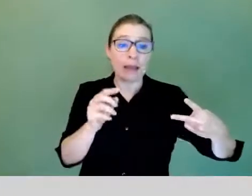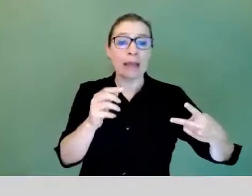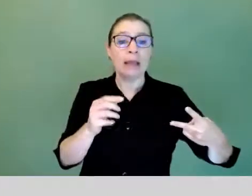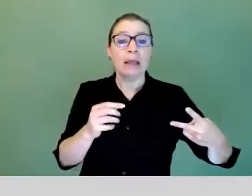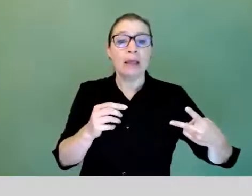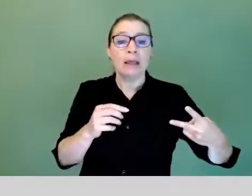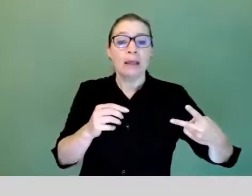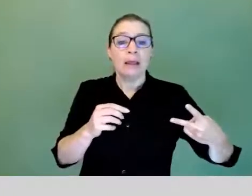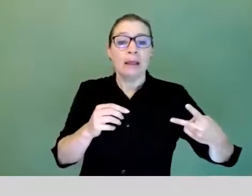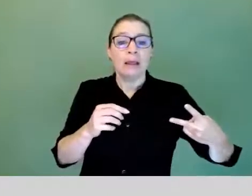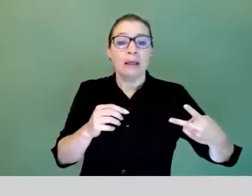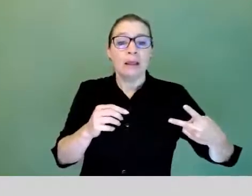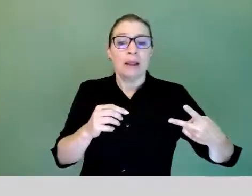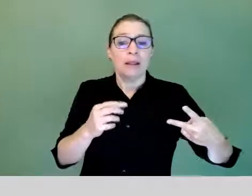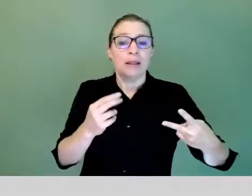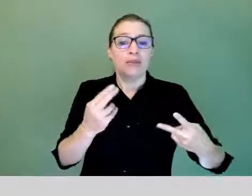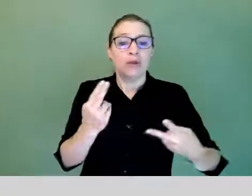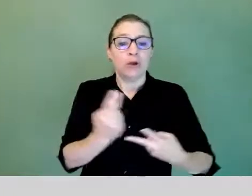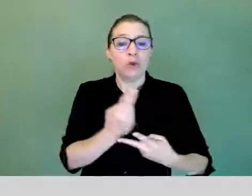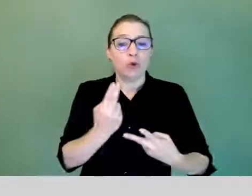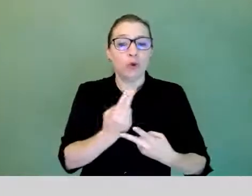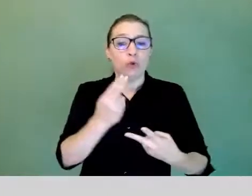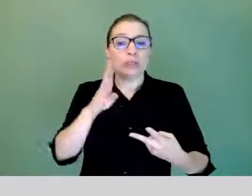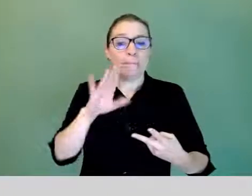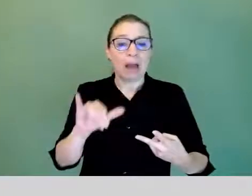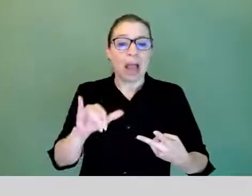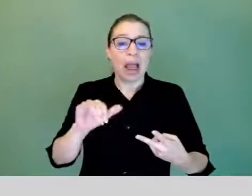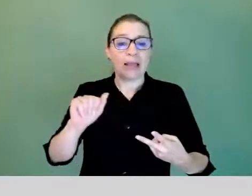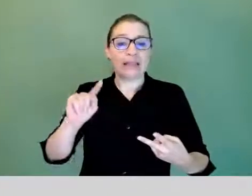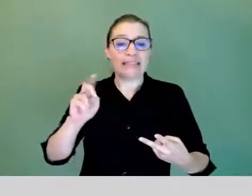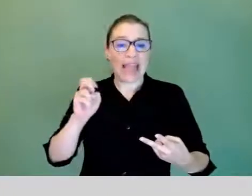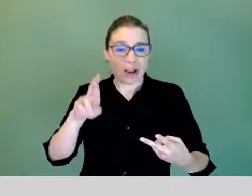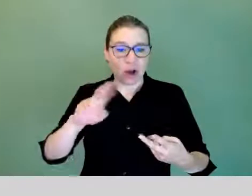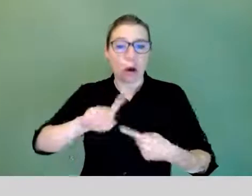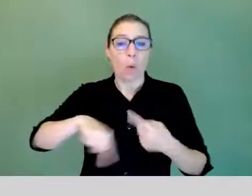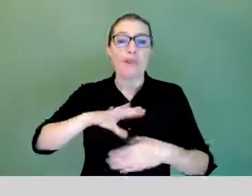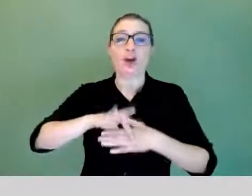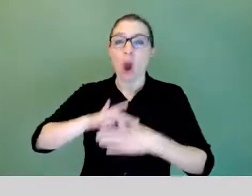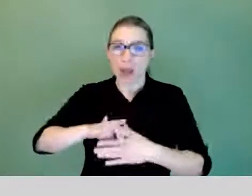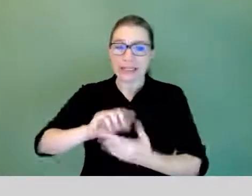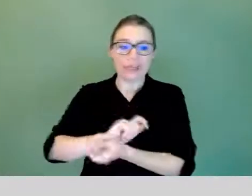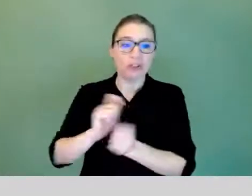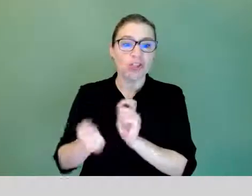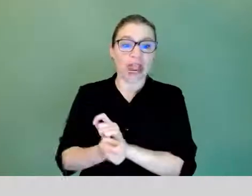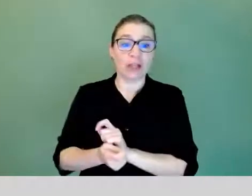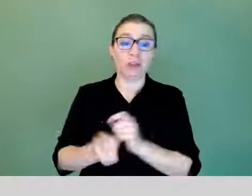when existing data structures are used, but the content is changed. Serialization may be used in the applications